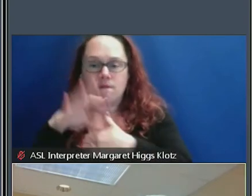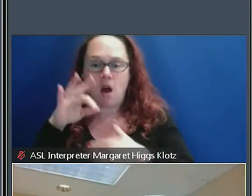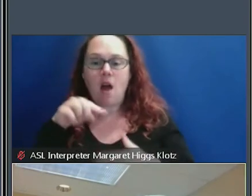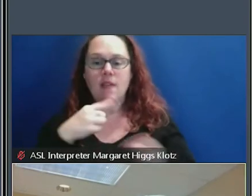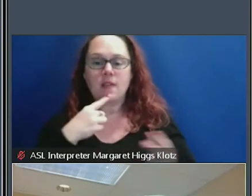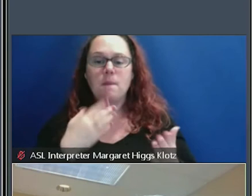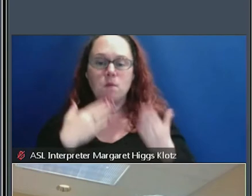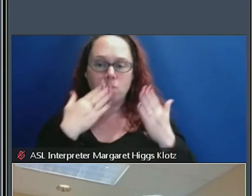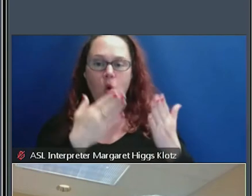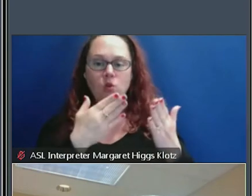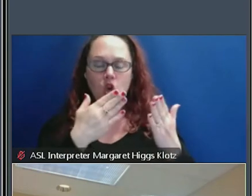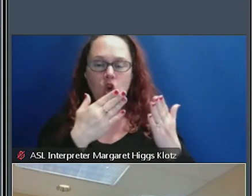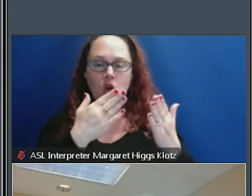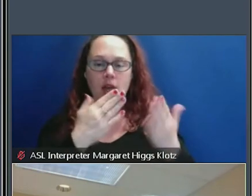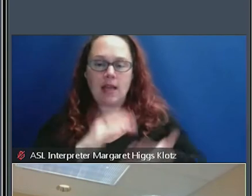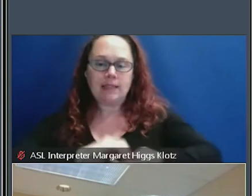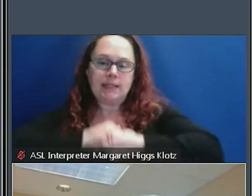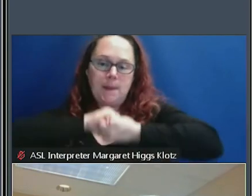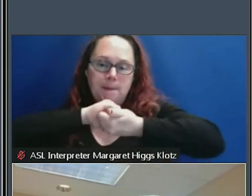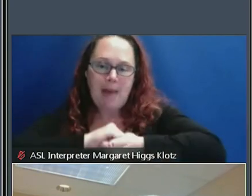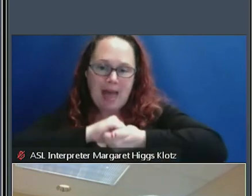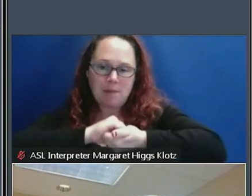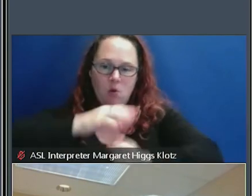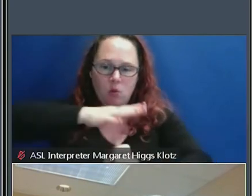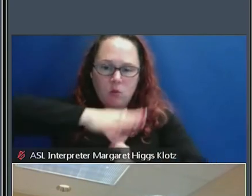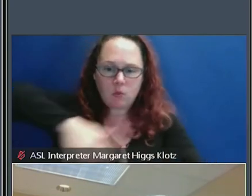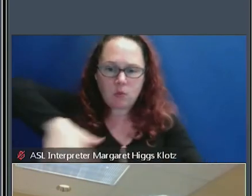compatible with the surrounding neighborhood. That's a page 14.